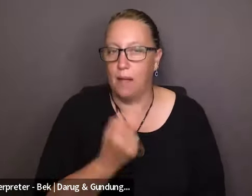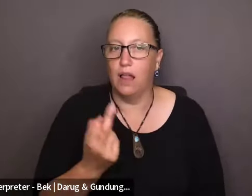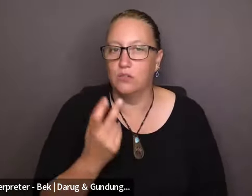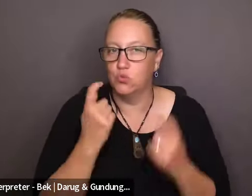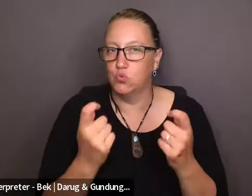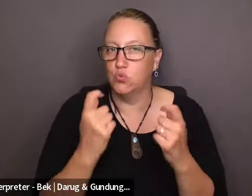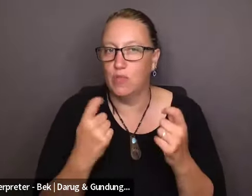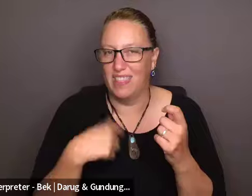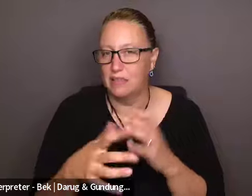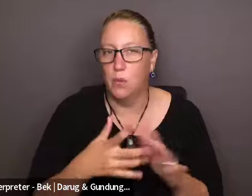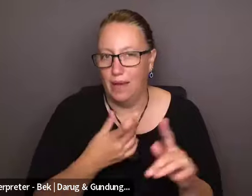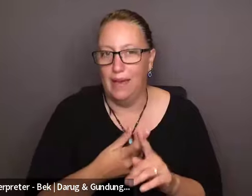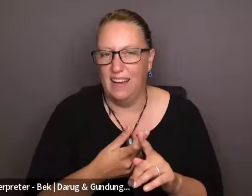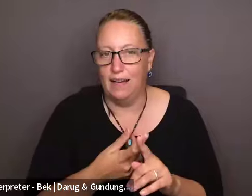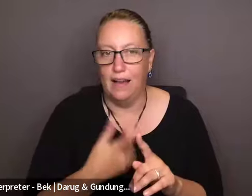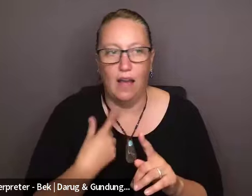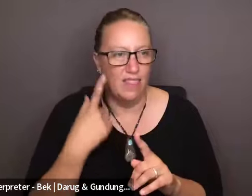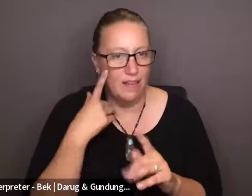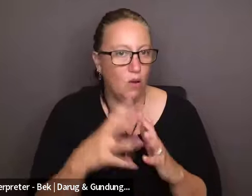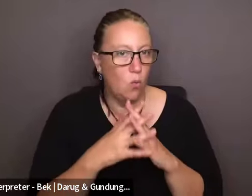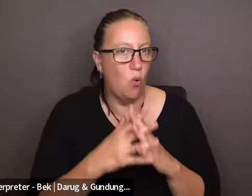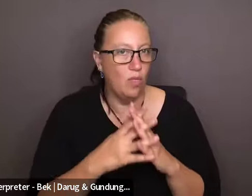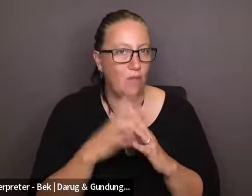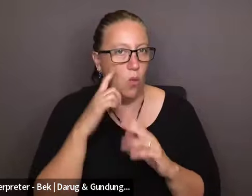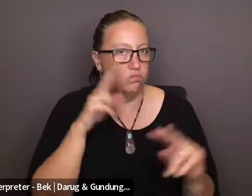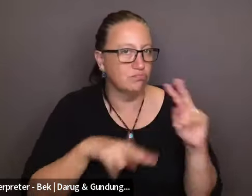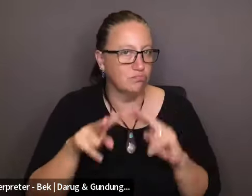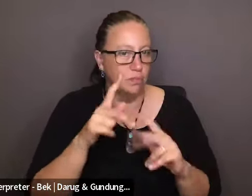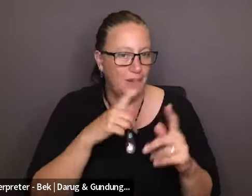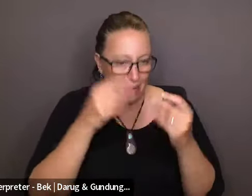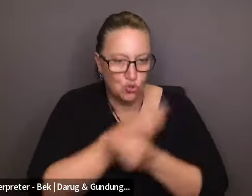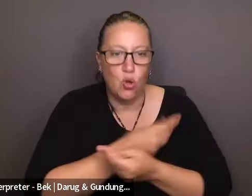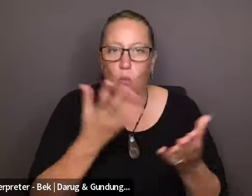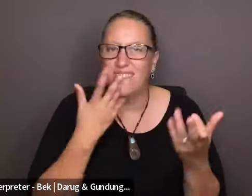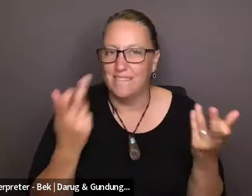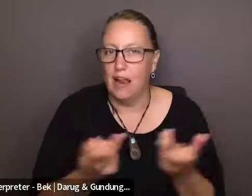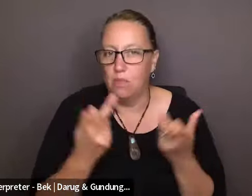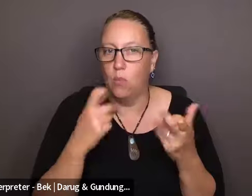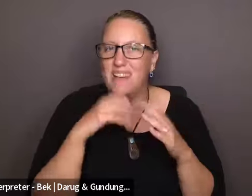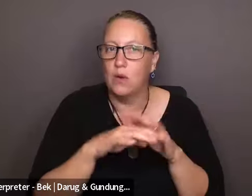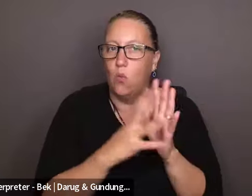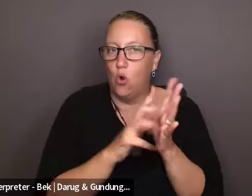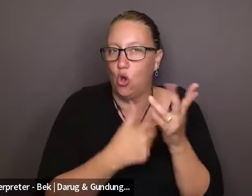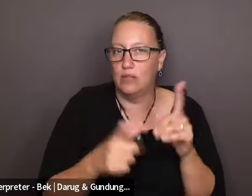text or a - - CATHERINE: Yes. SUE: Do you want to talk about that for a minute? CATHERINE: That should be